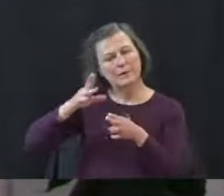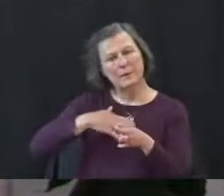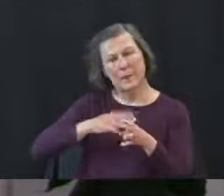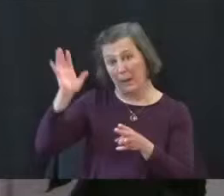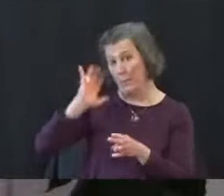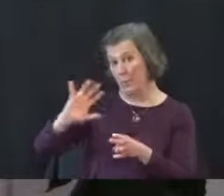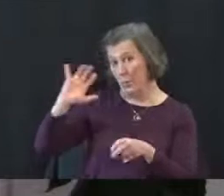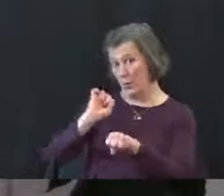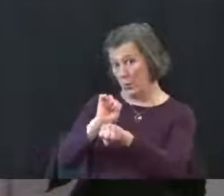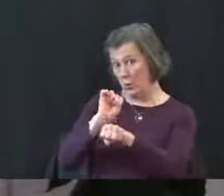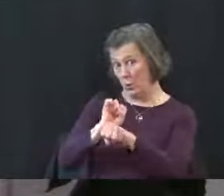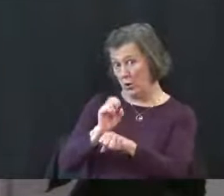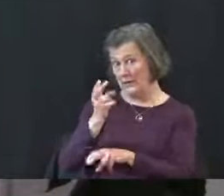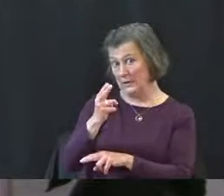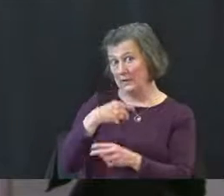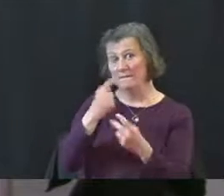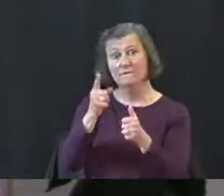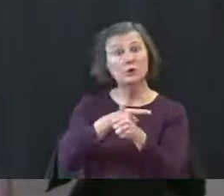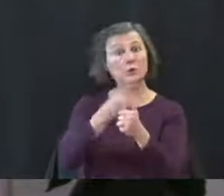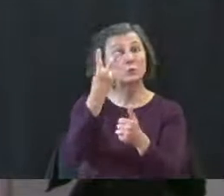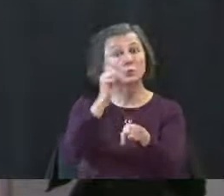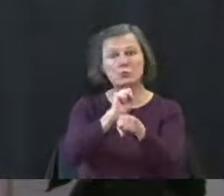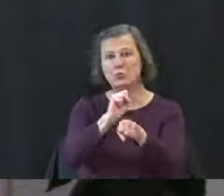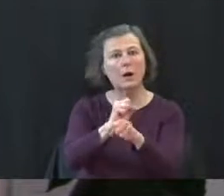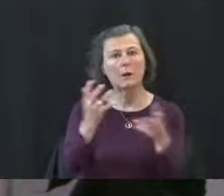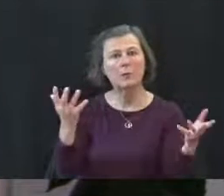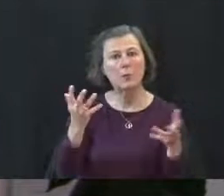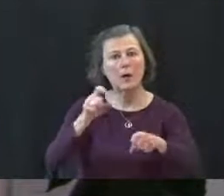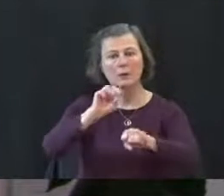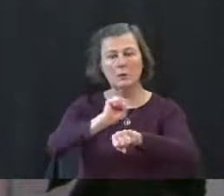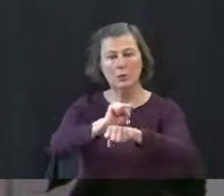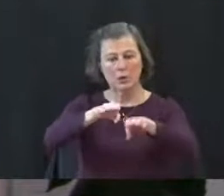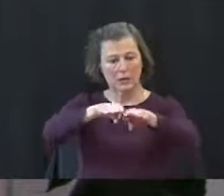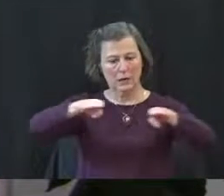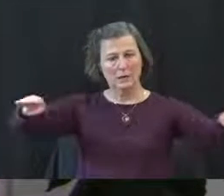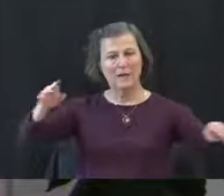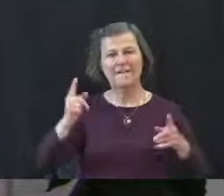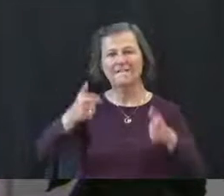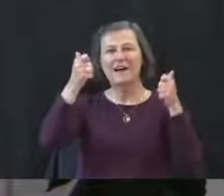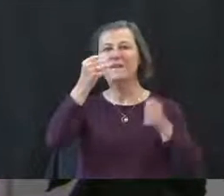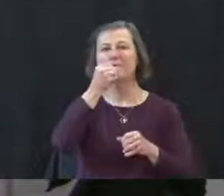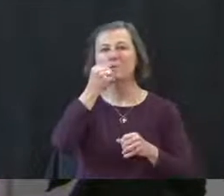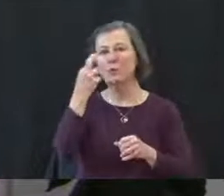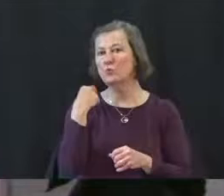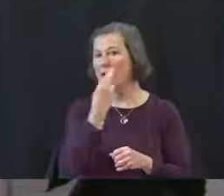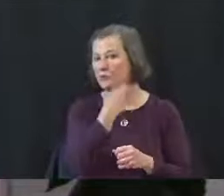My first two jobs were working at the counters in a fast food restaurant and a dry cleaner